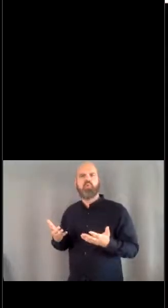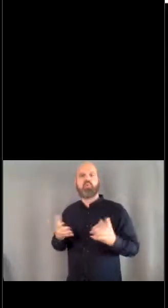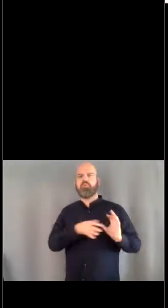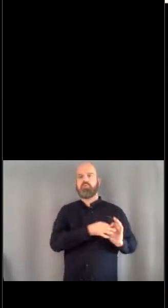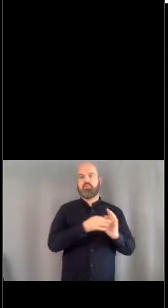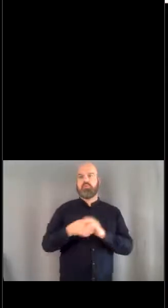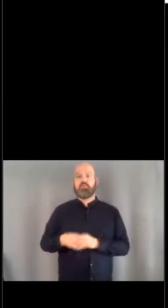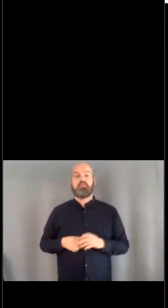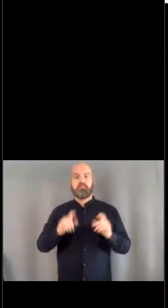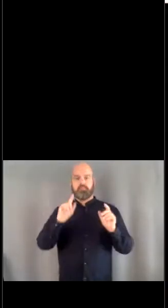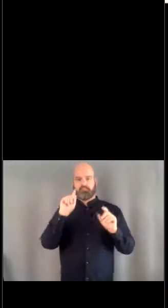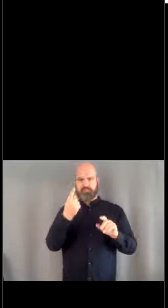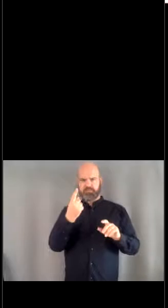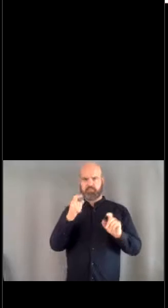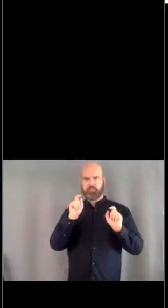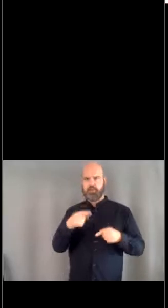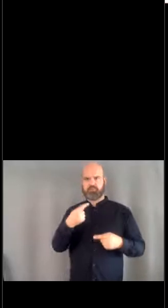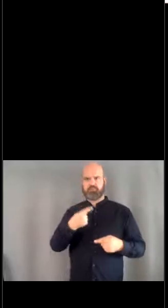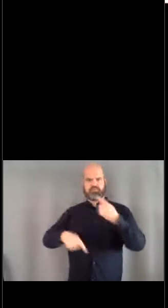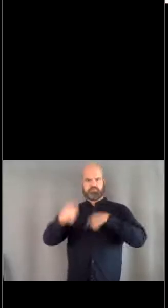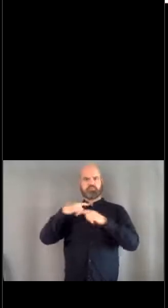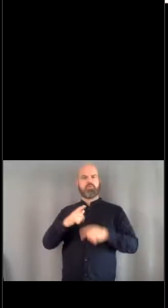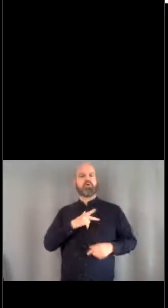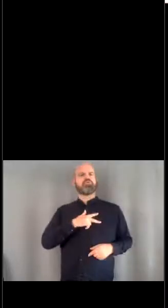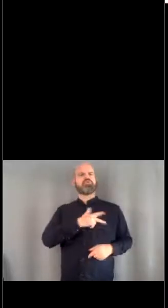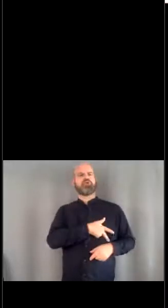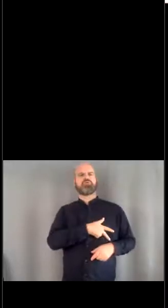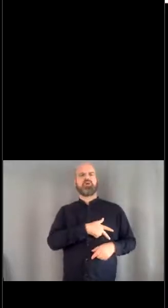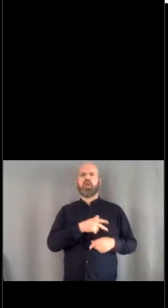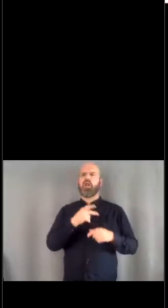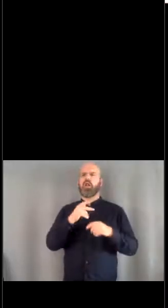What are the goals of social protection? They are two main goals.